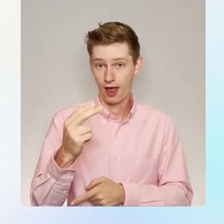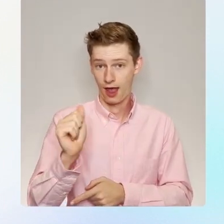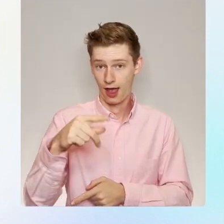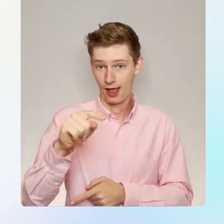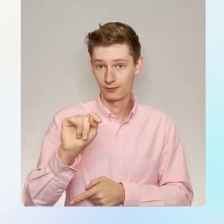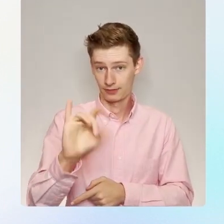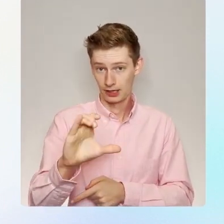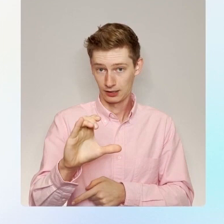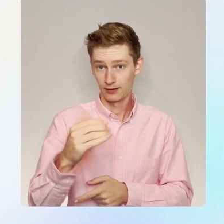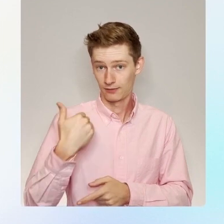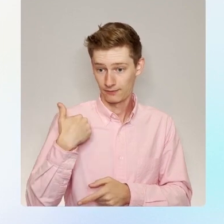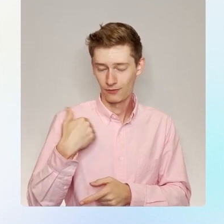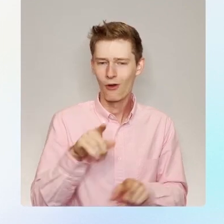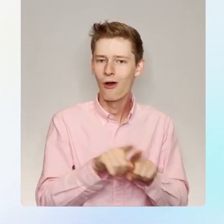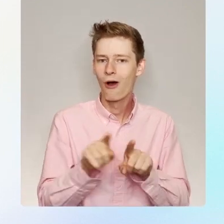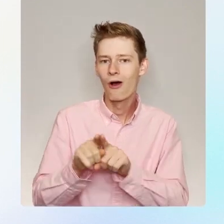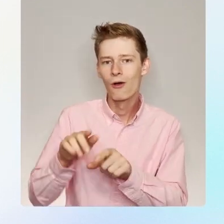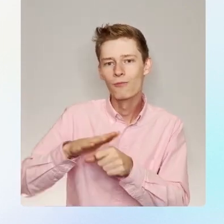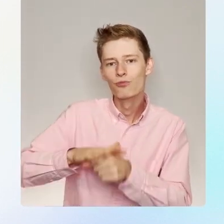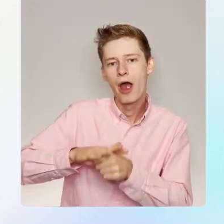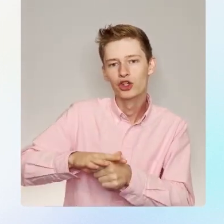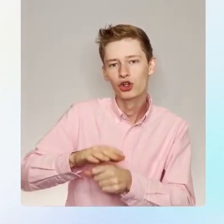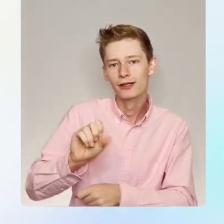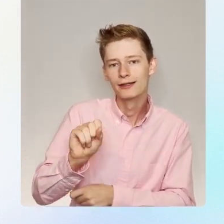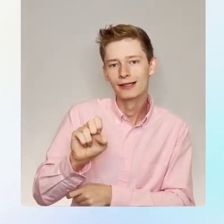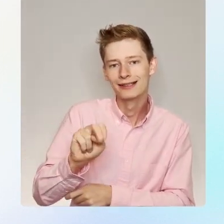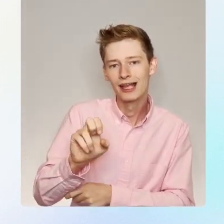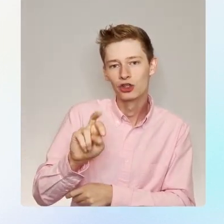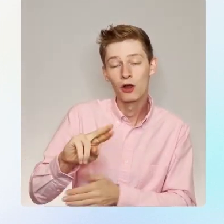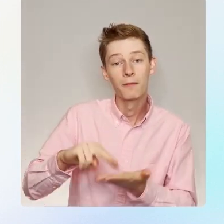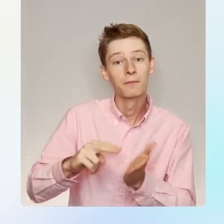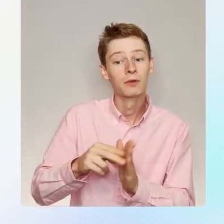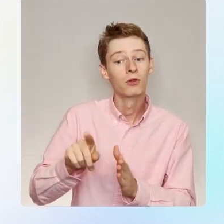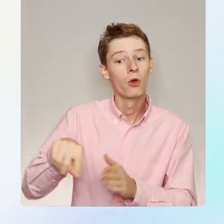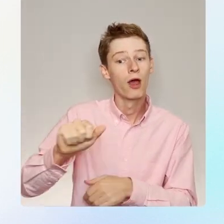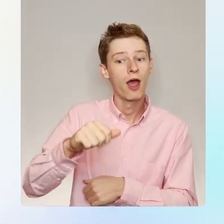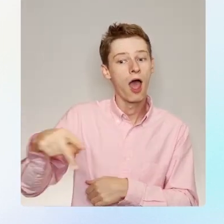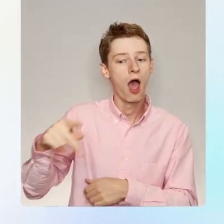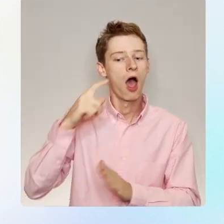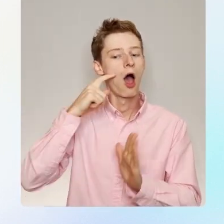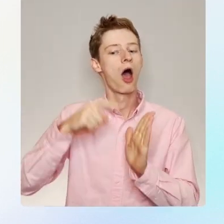the thumbrest also contains a pressure sensor allowing applications to determine how much pressure